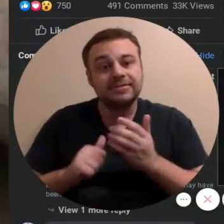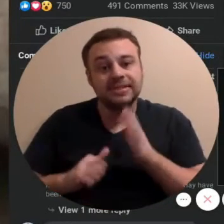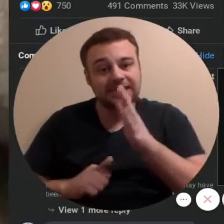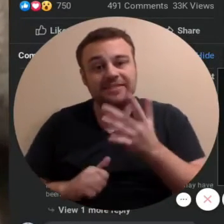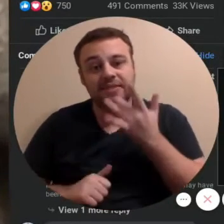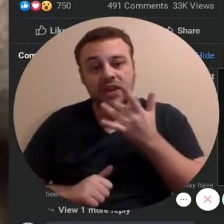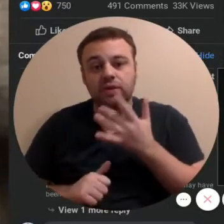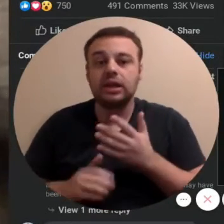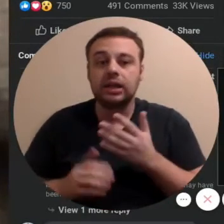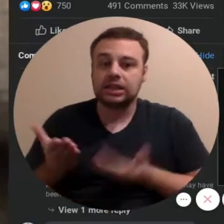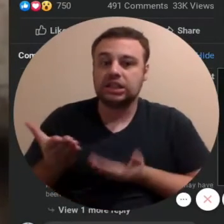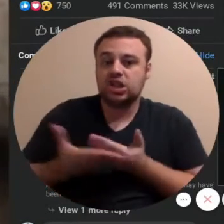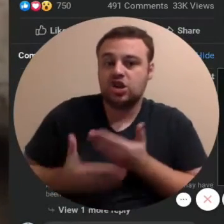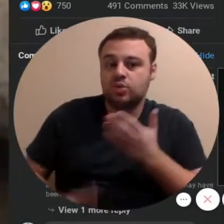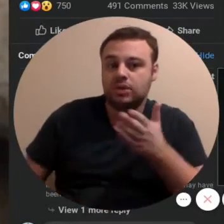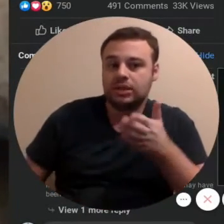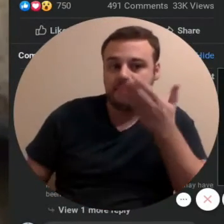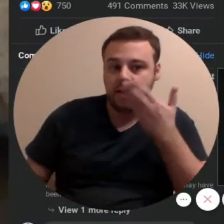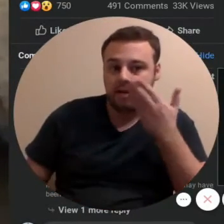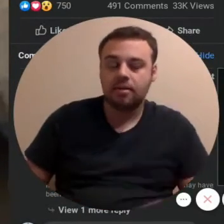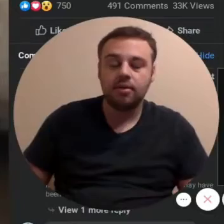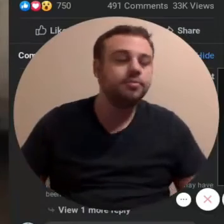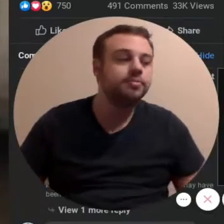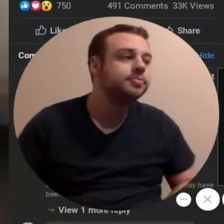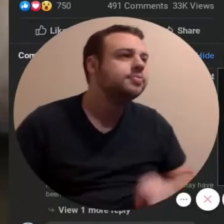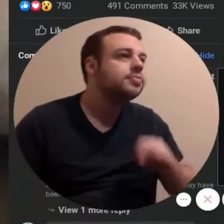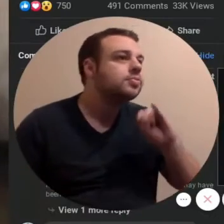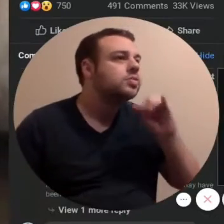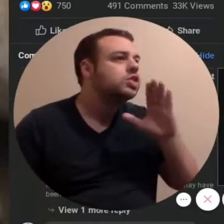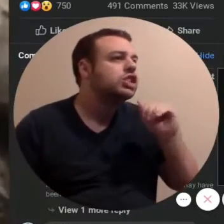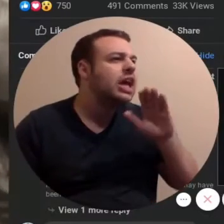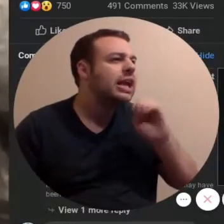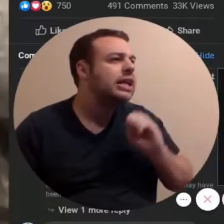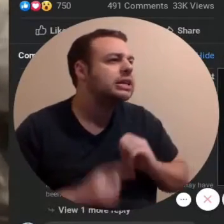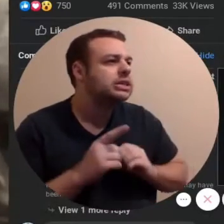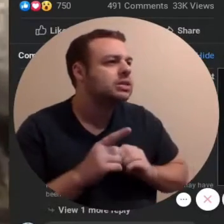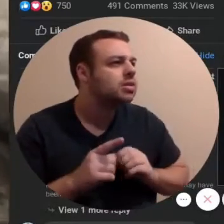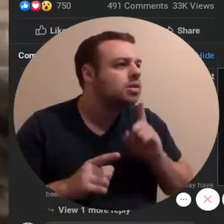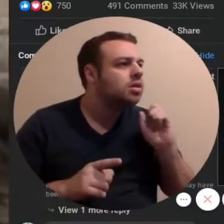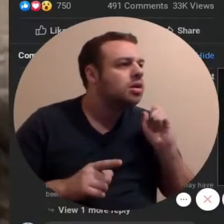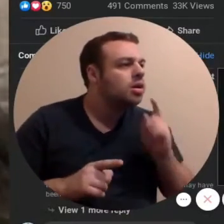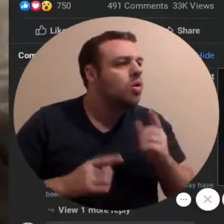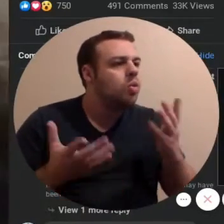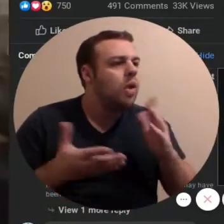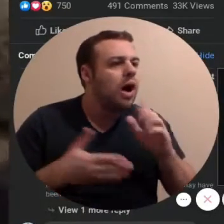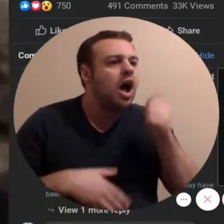Julie: Janice, they want to know what animal the sloth is closely related to. I don't know that answer!